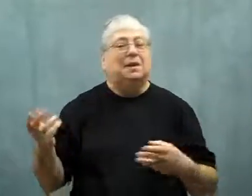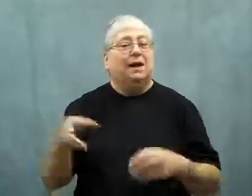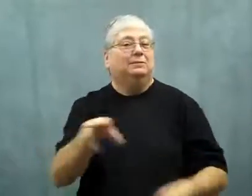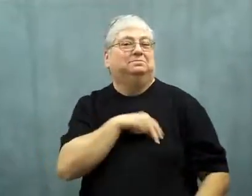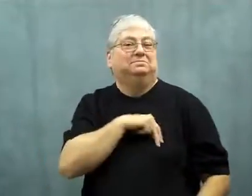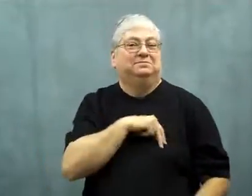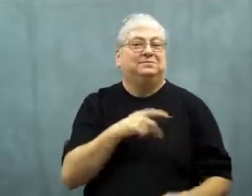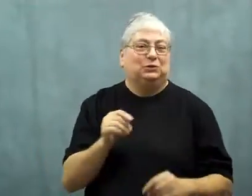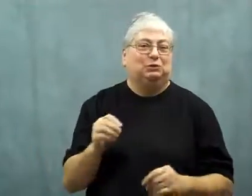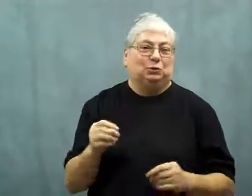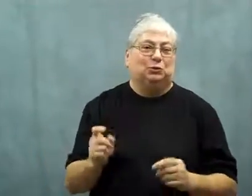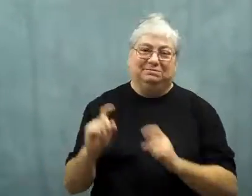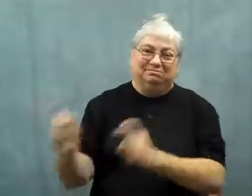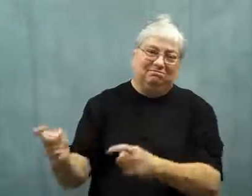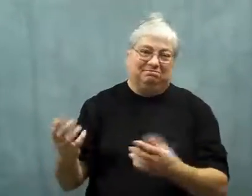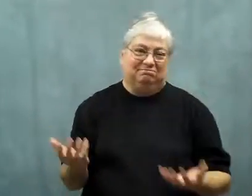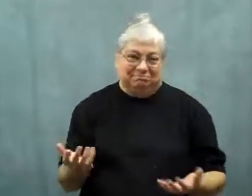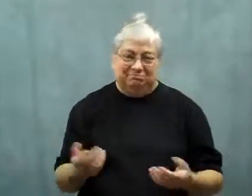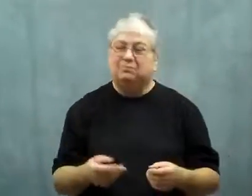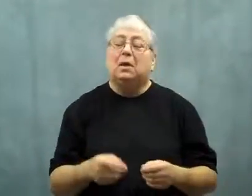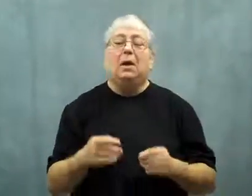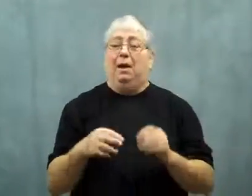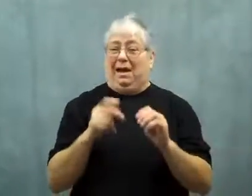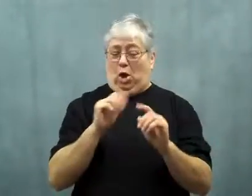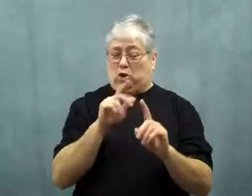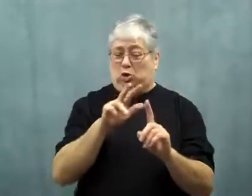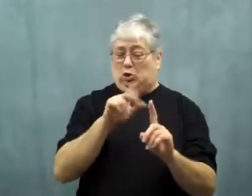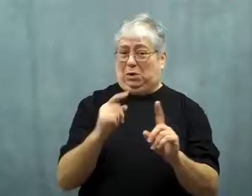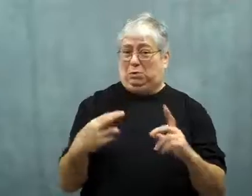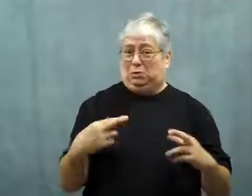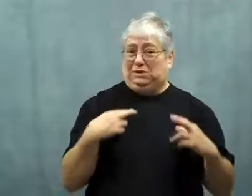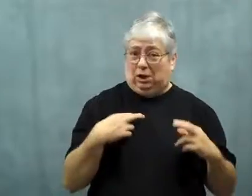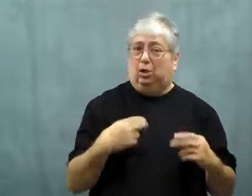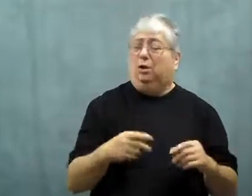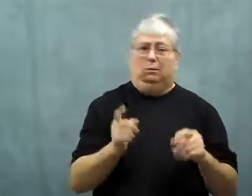He was awarded a medal.